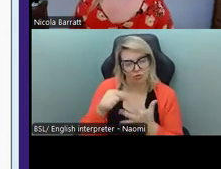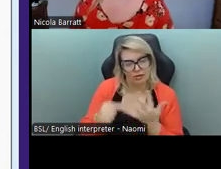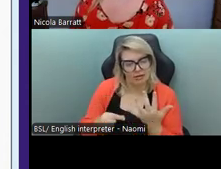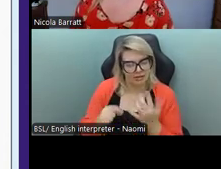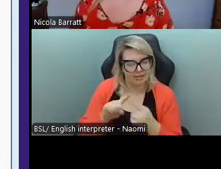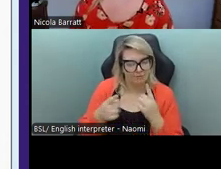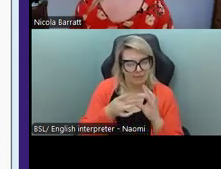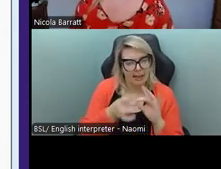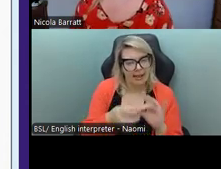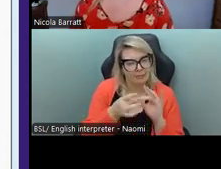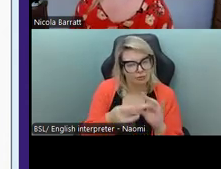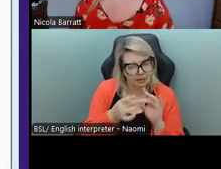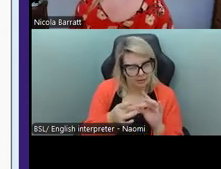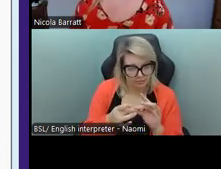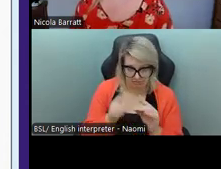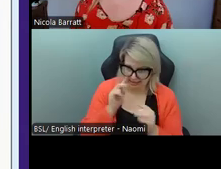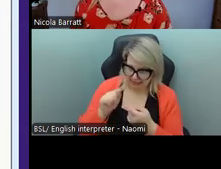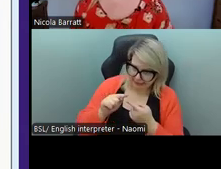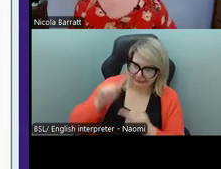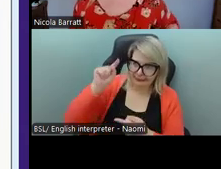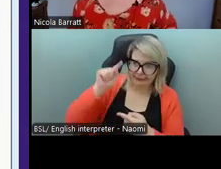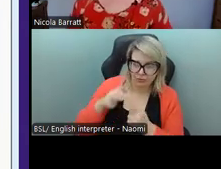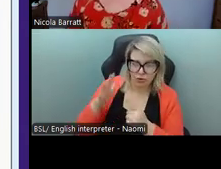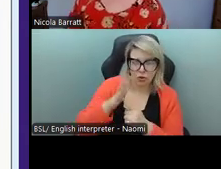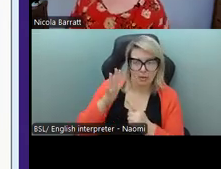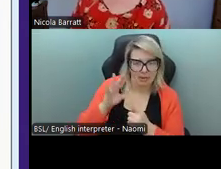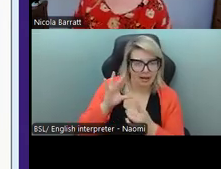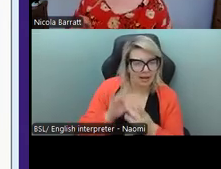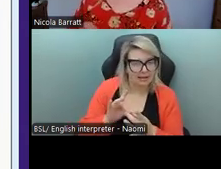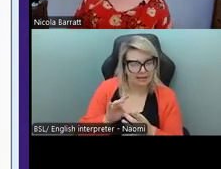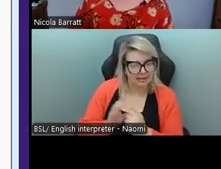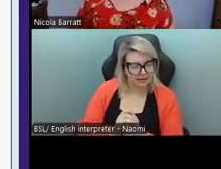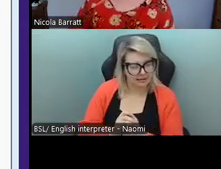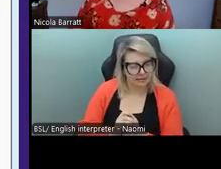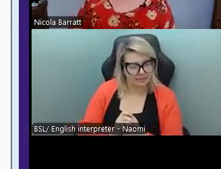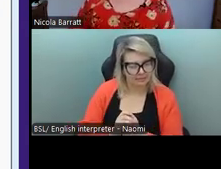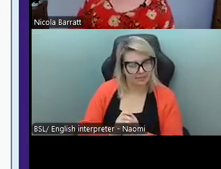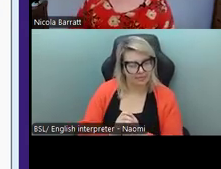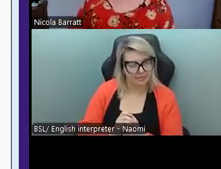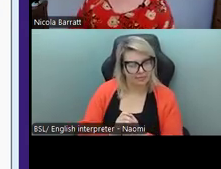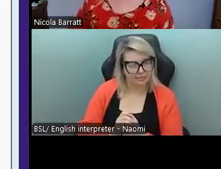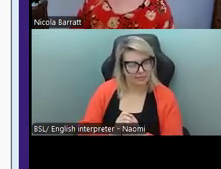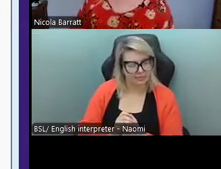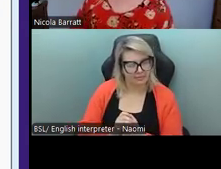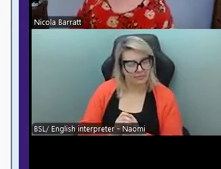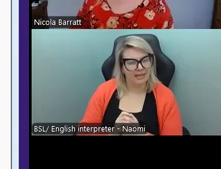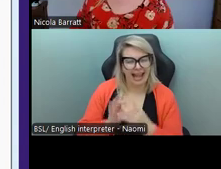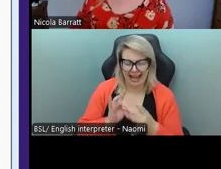You can see LinkedIn sits at the top there. Engagement rate is the number of people commenting,